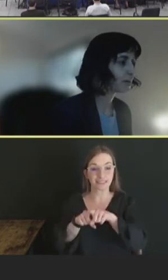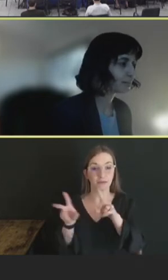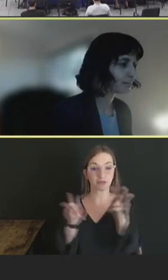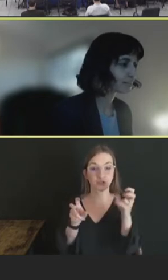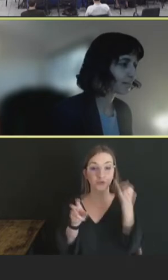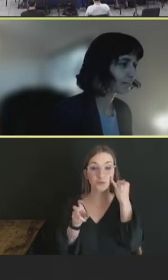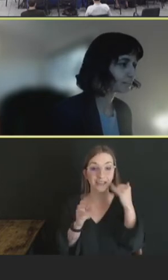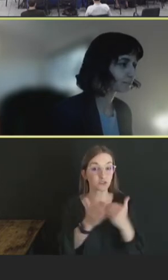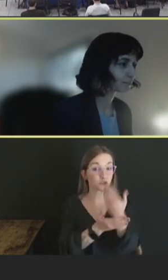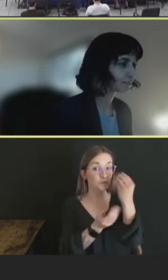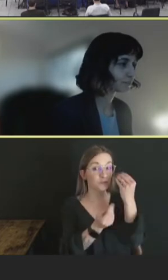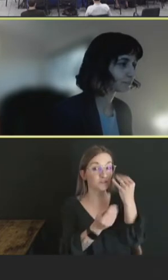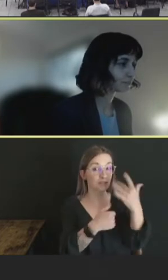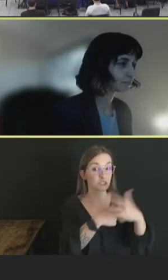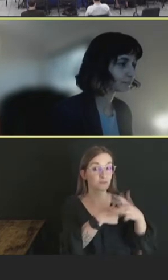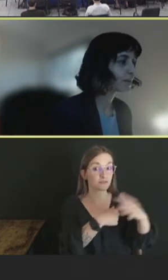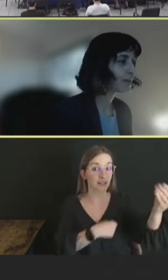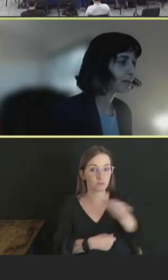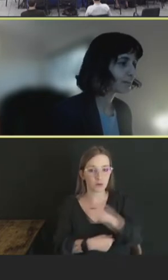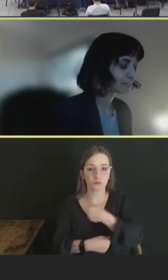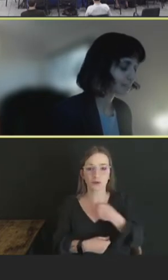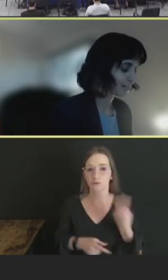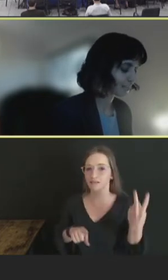Next slide. Next slide.